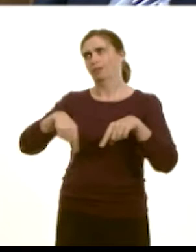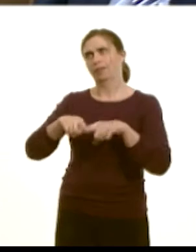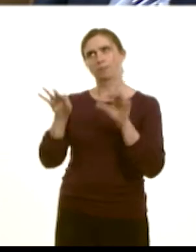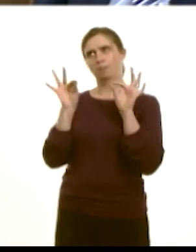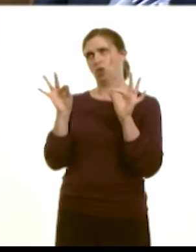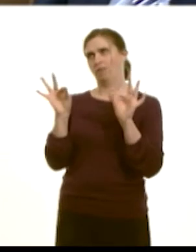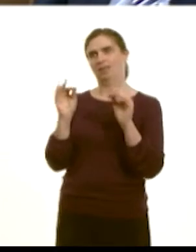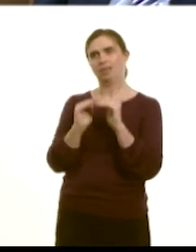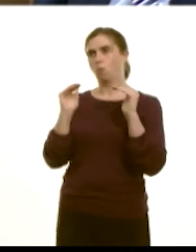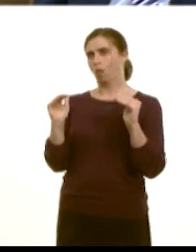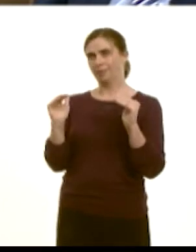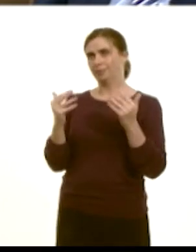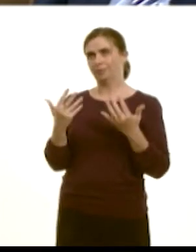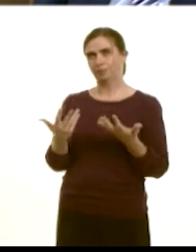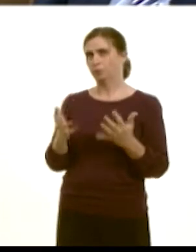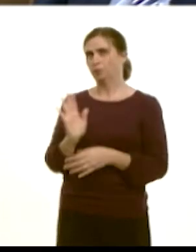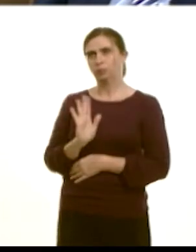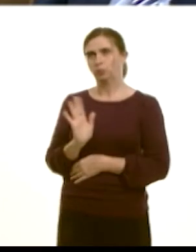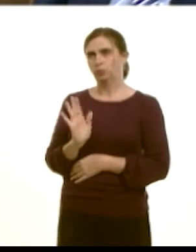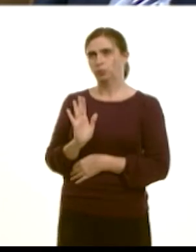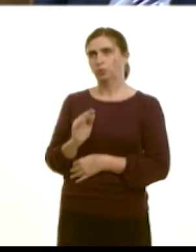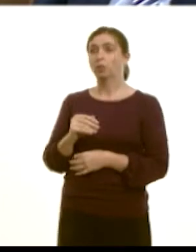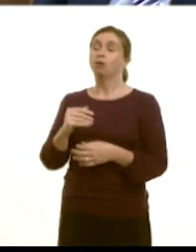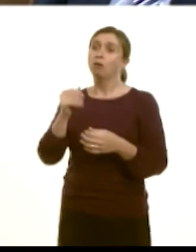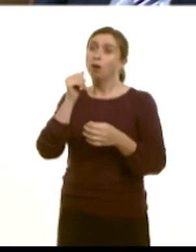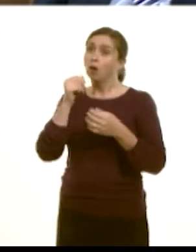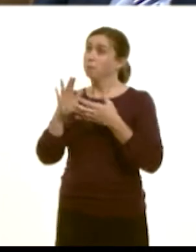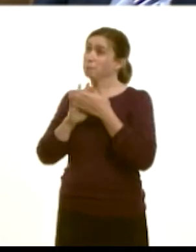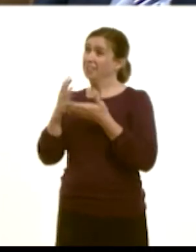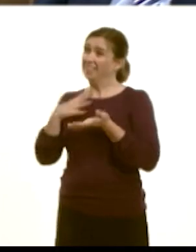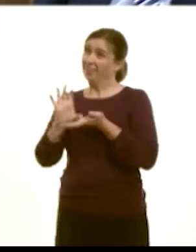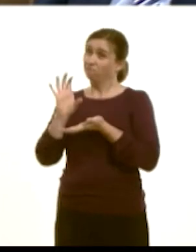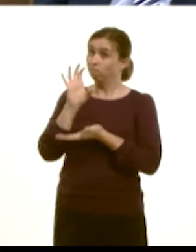I think that it is not a question of public funds being made available to encourage people